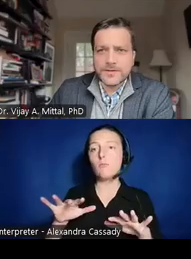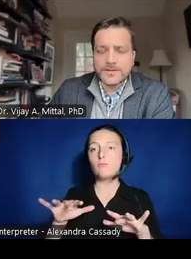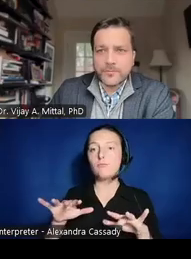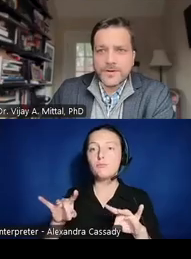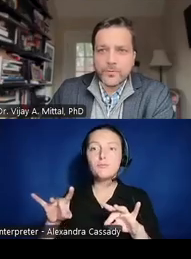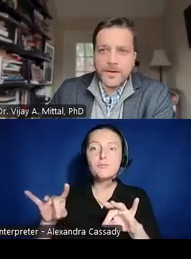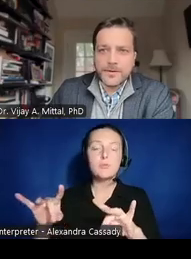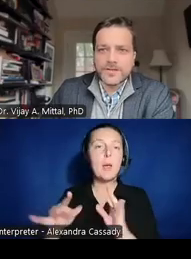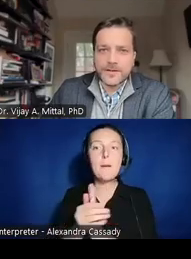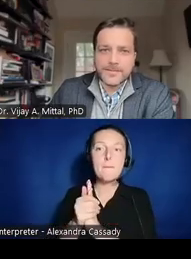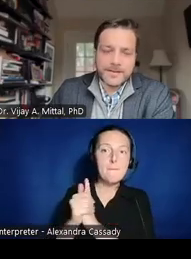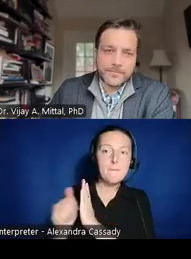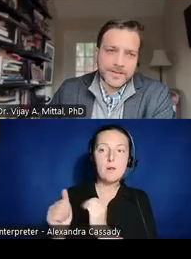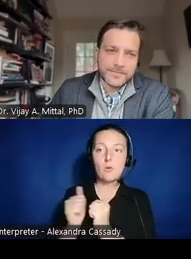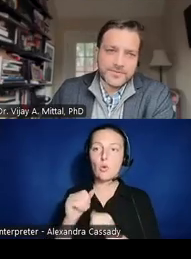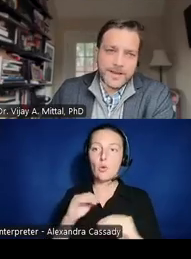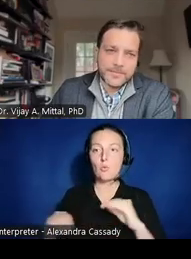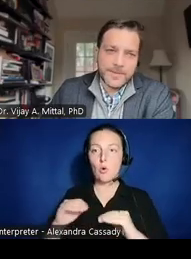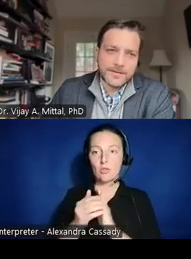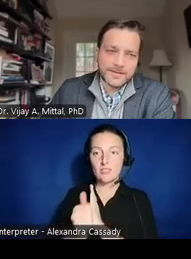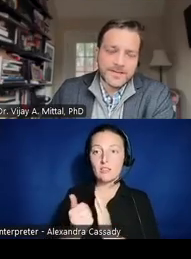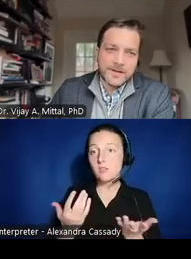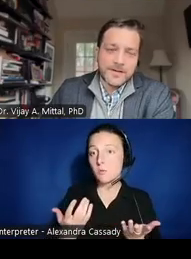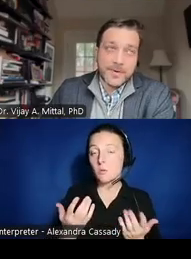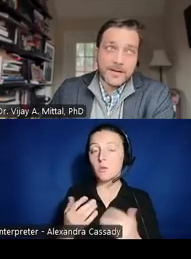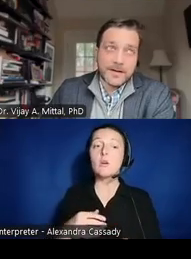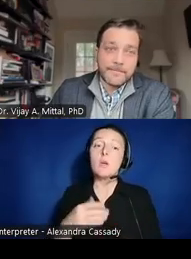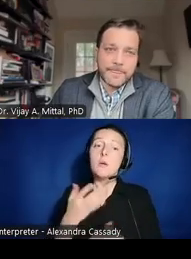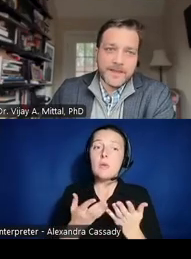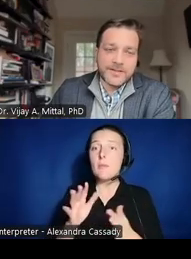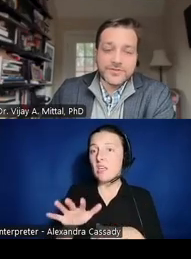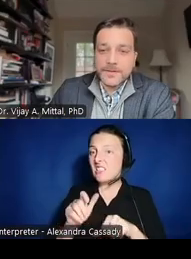during that window while they were developing them we could observe abnormalities but um eventually